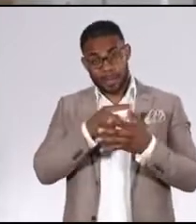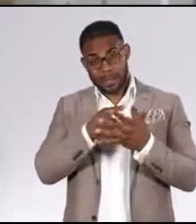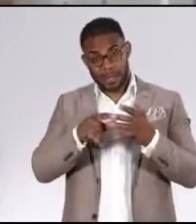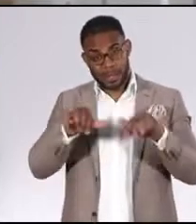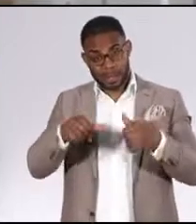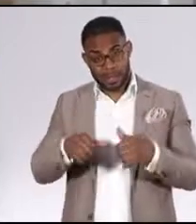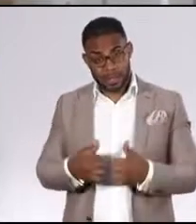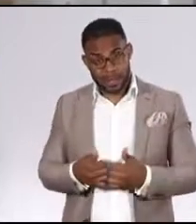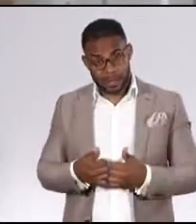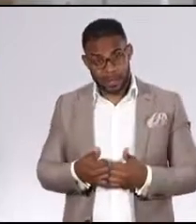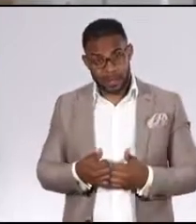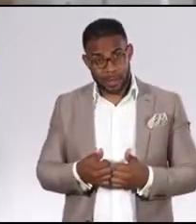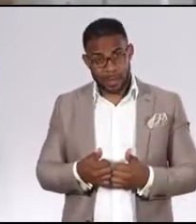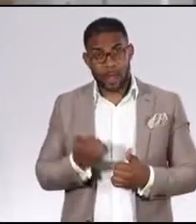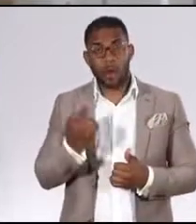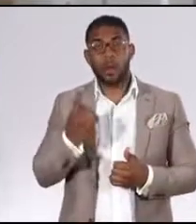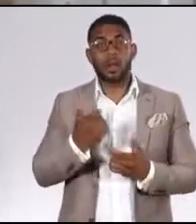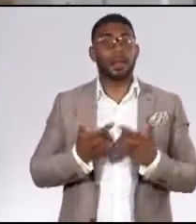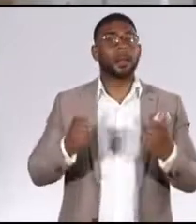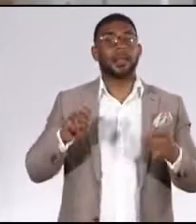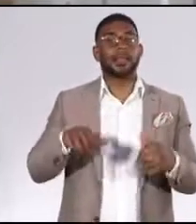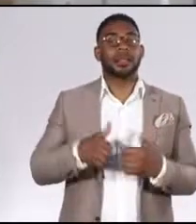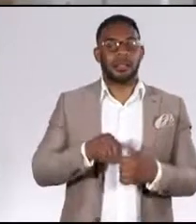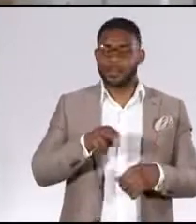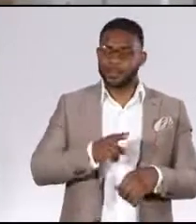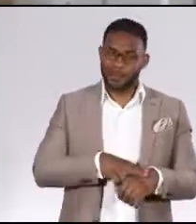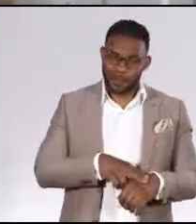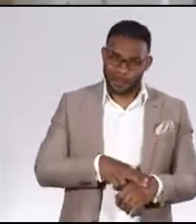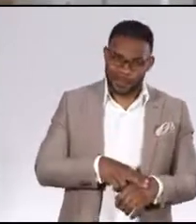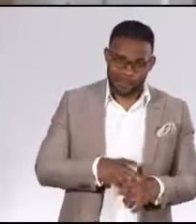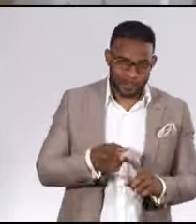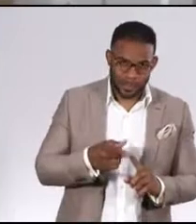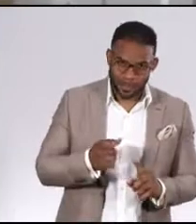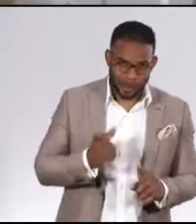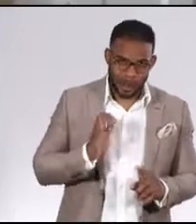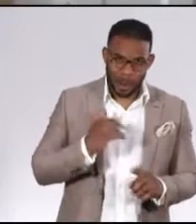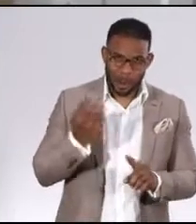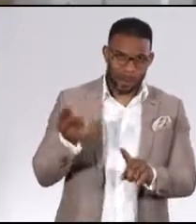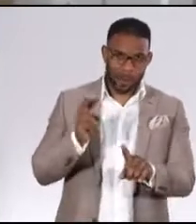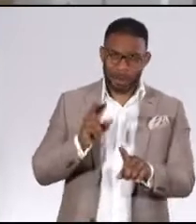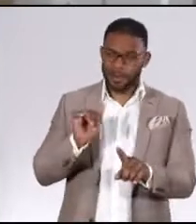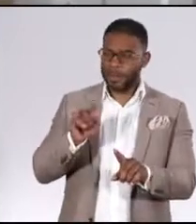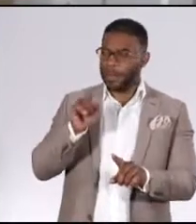um One of the major challenges, of course, from our perspective, at the at the fda